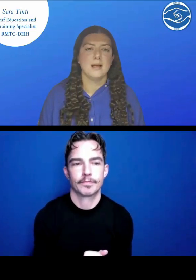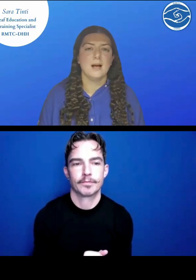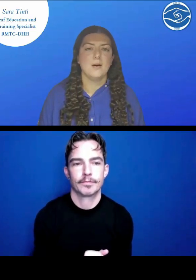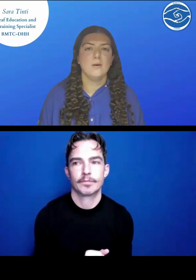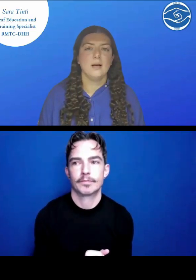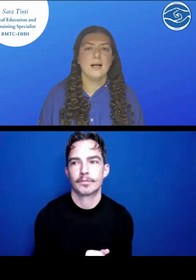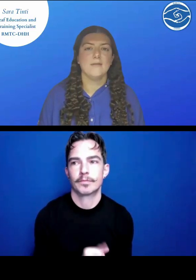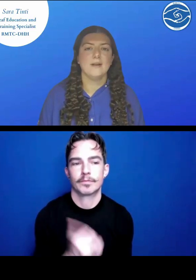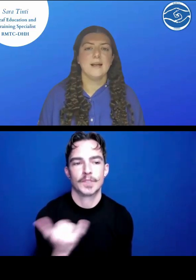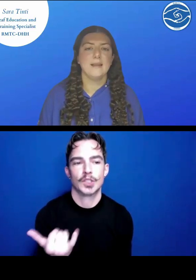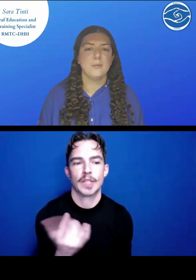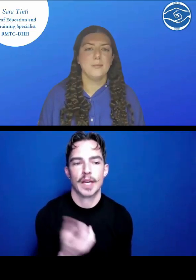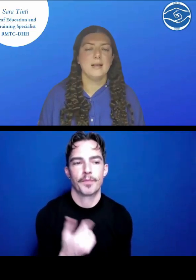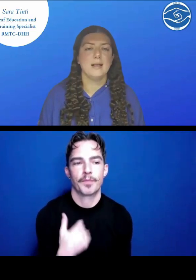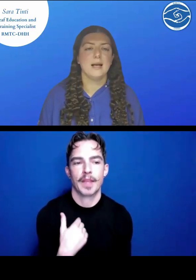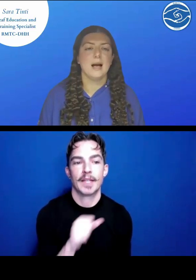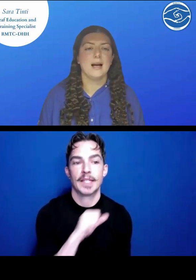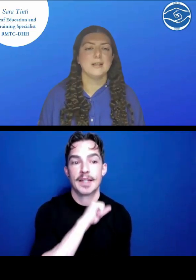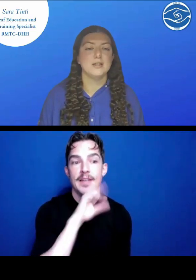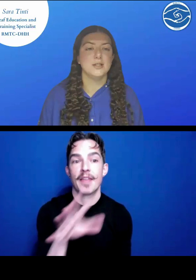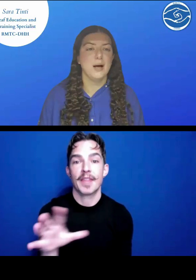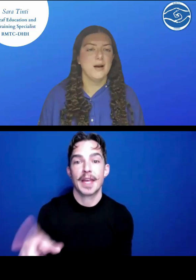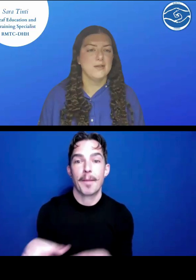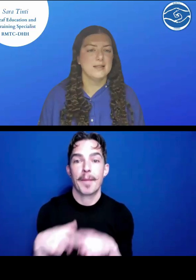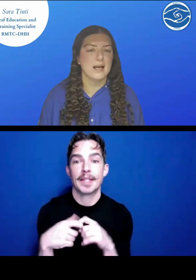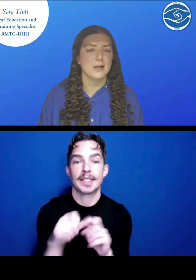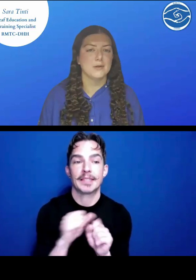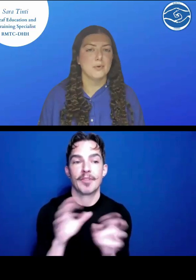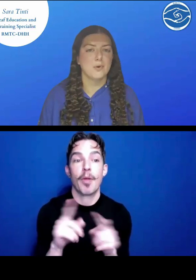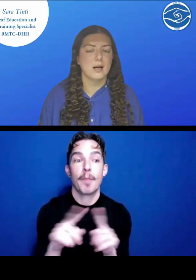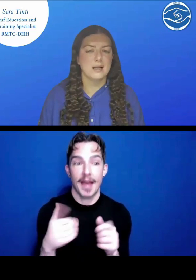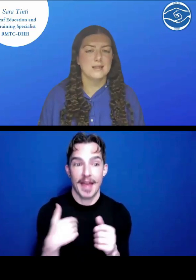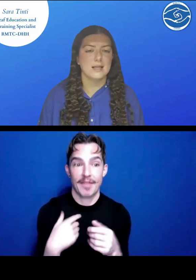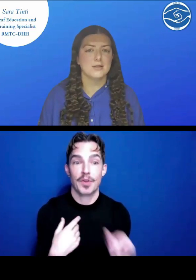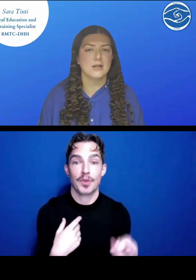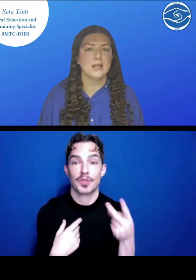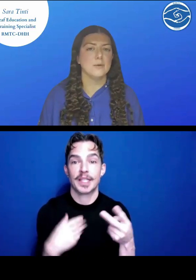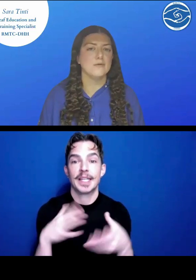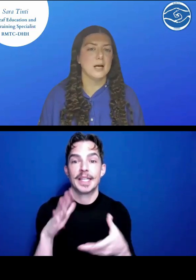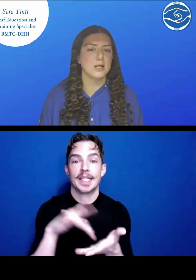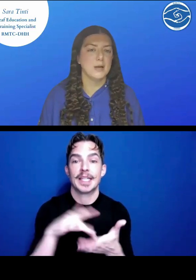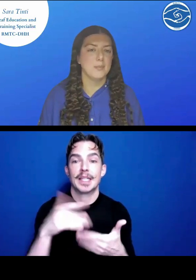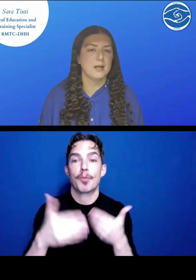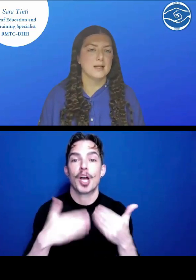So now I have nothing pending. I do have these items processing. So now they've moved down to my